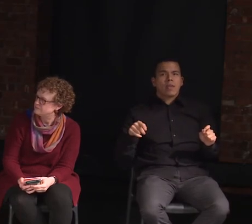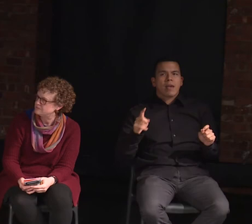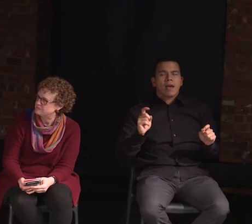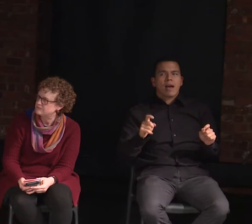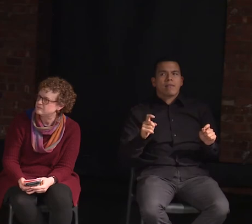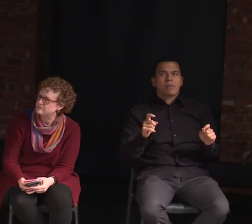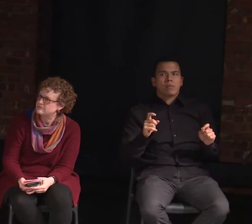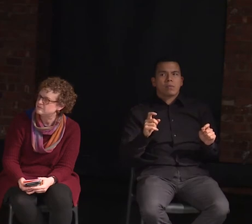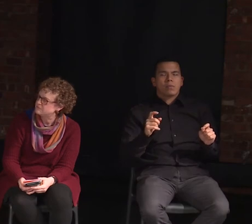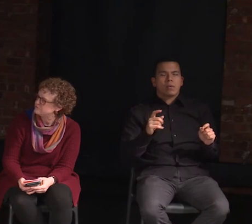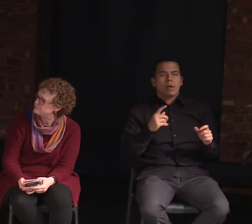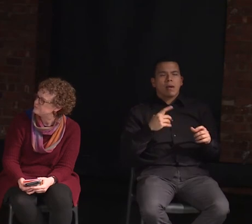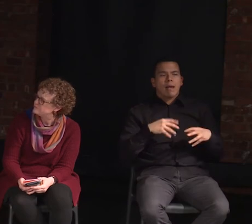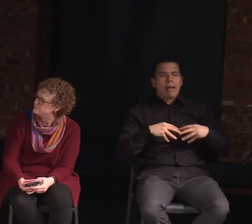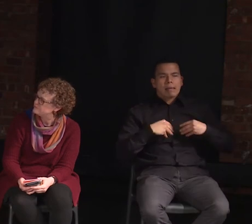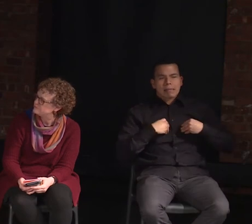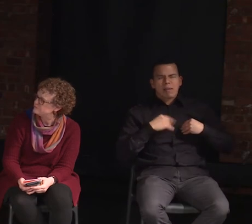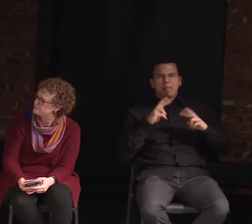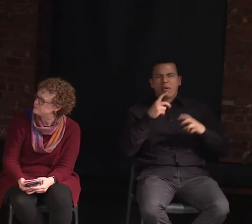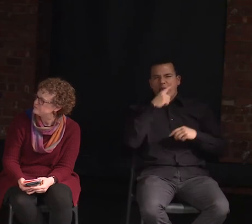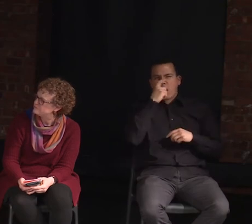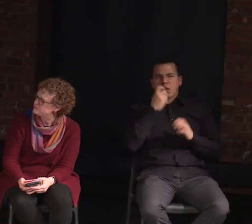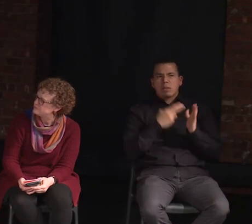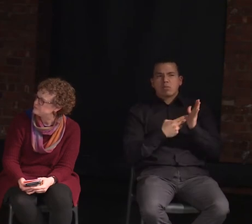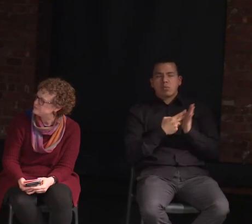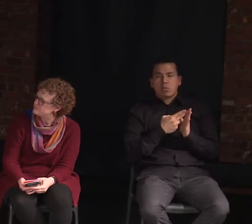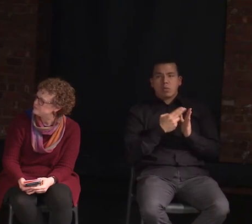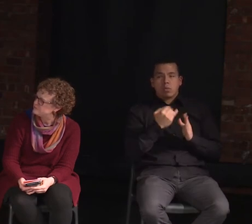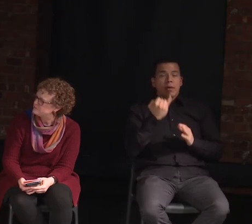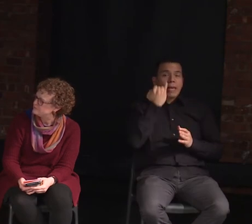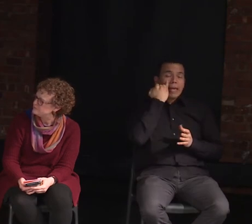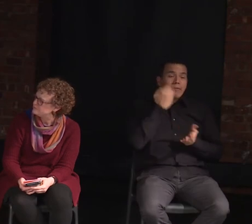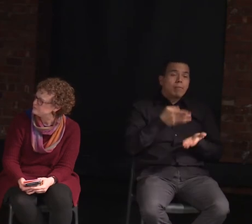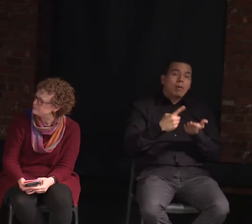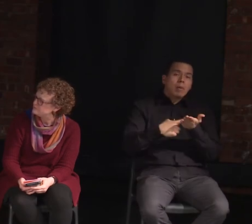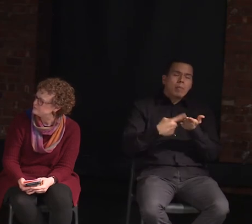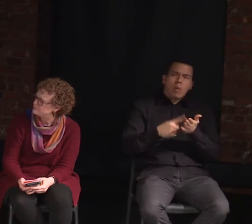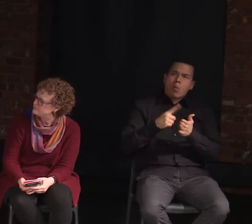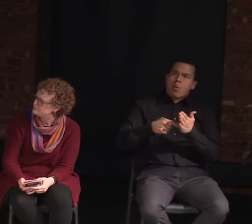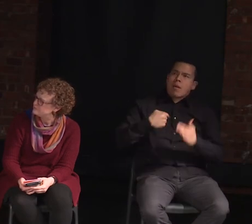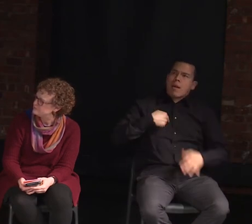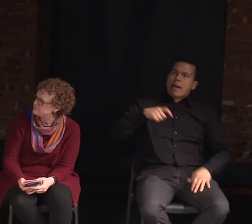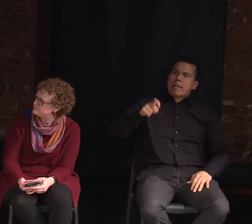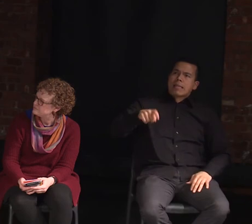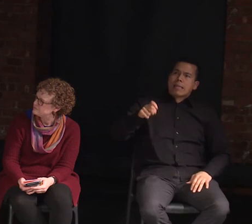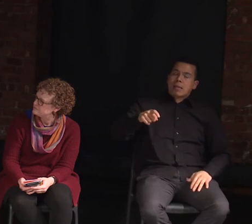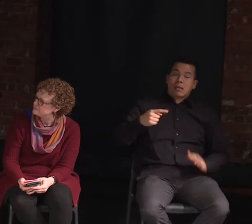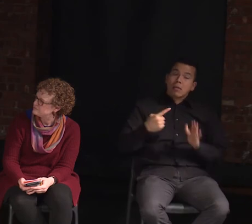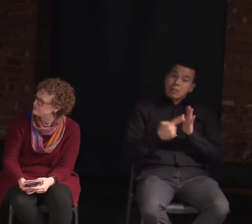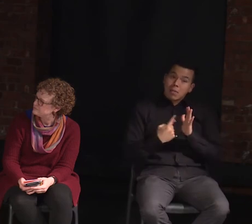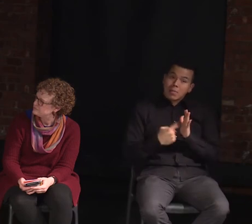to each other about what's needed. Sometimes what's needed is to fix something that happened 10 years ago and it's something